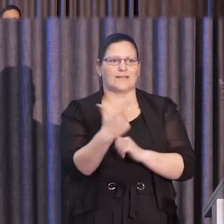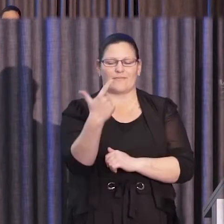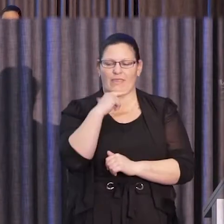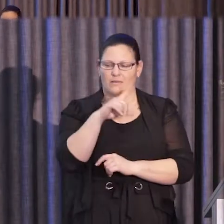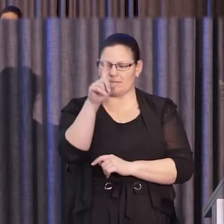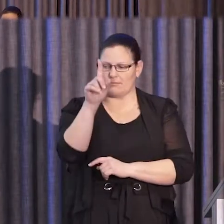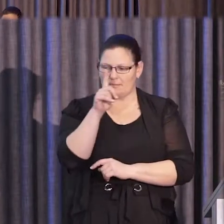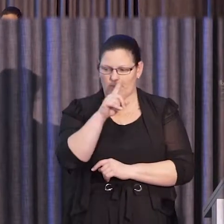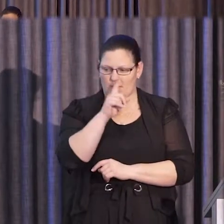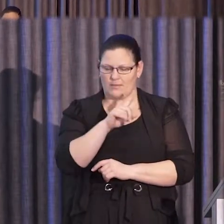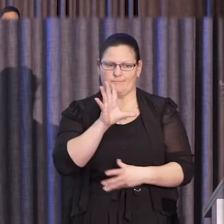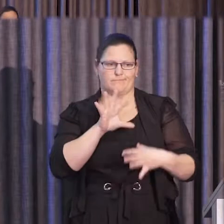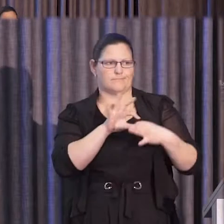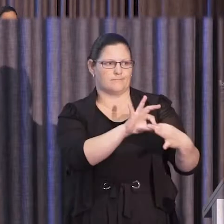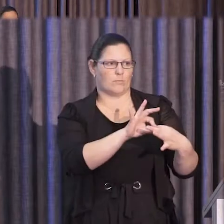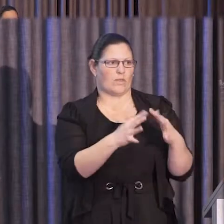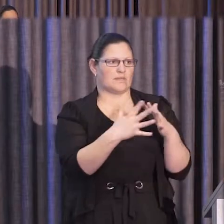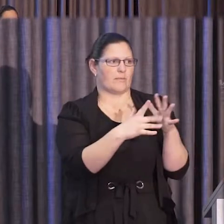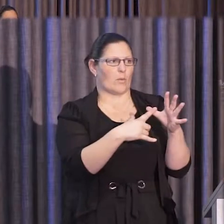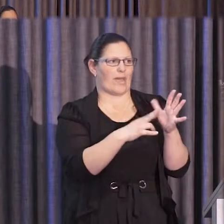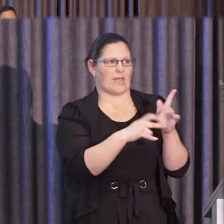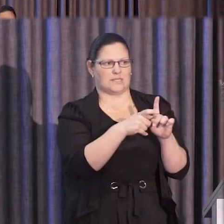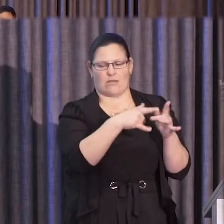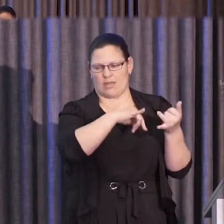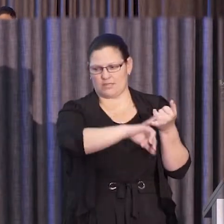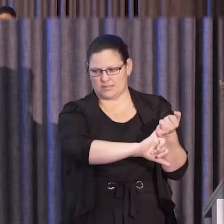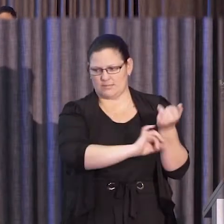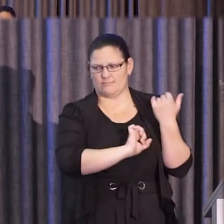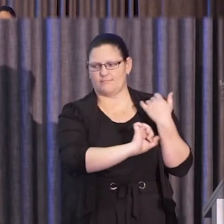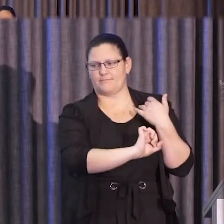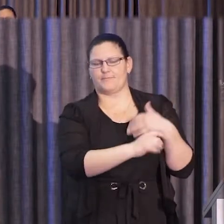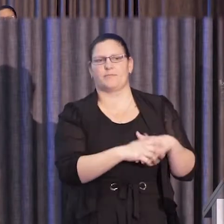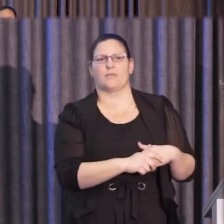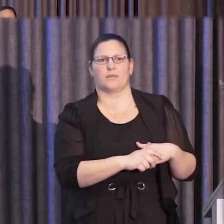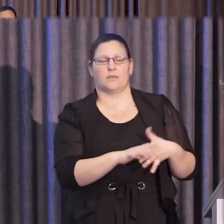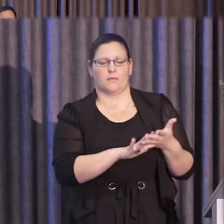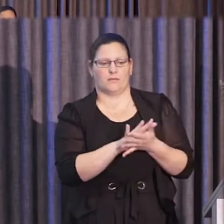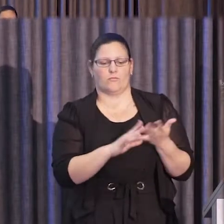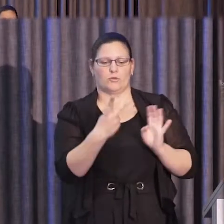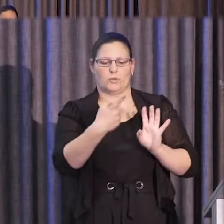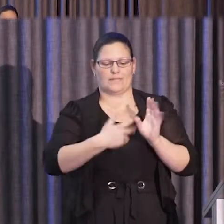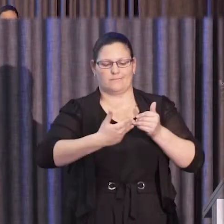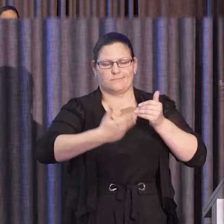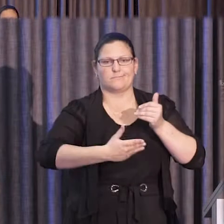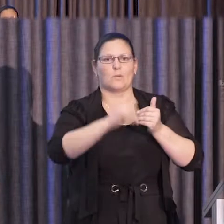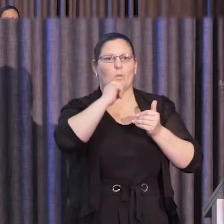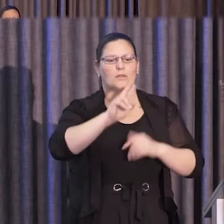that are connected to the WA NDIS, and over the next two years they will be transitioned,